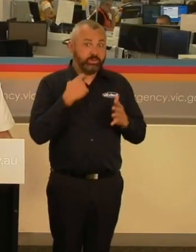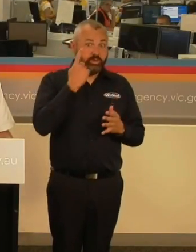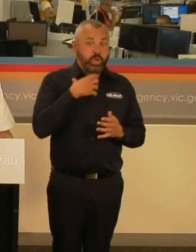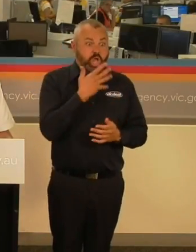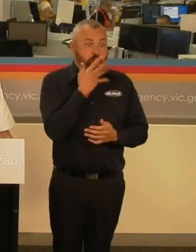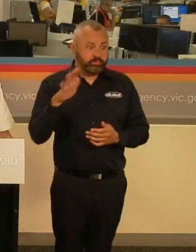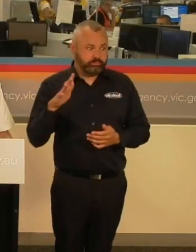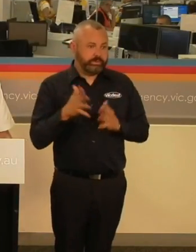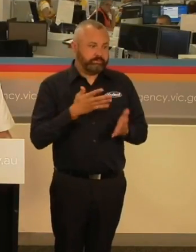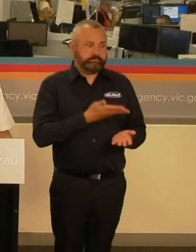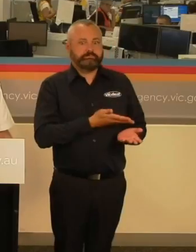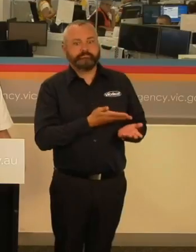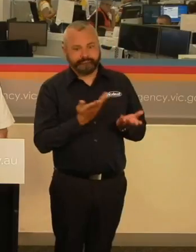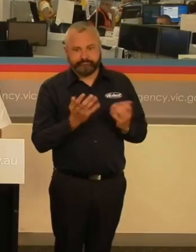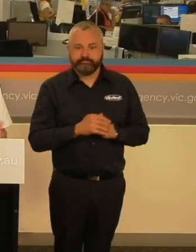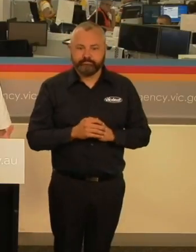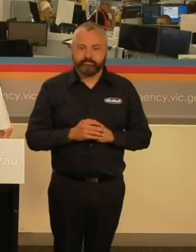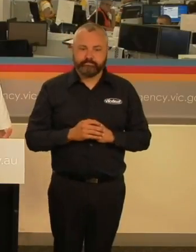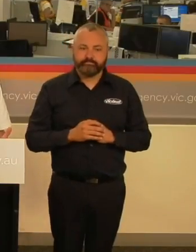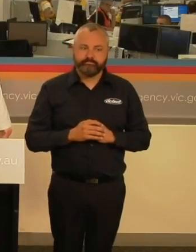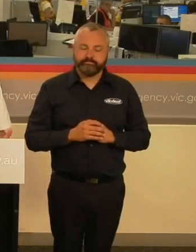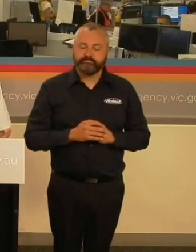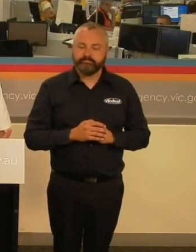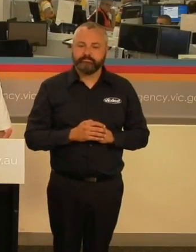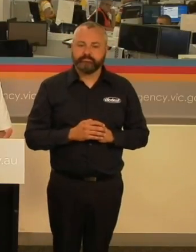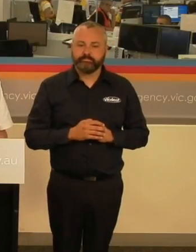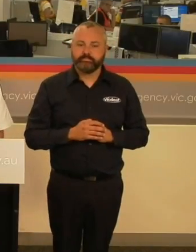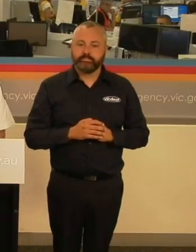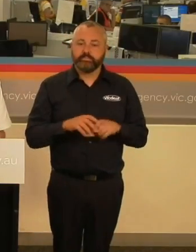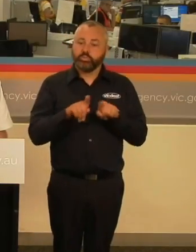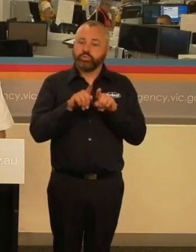Friday will be windier and we're already seeing fires on Thursday run through the